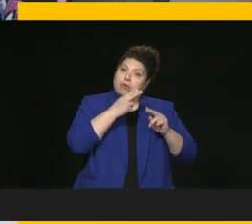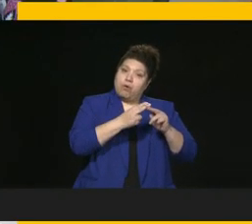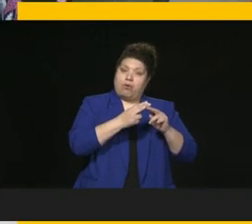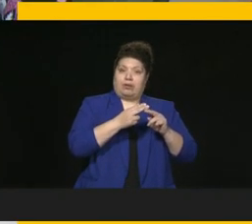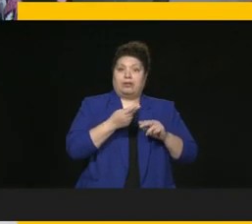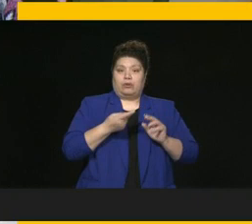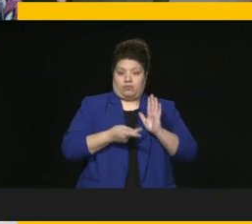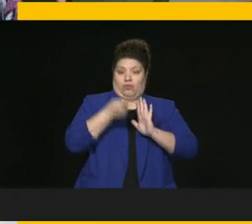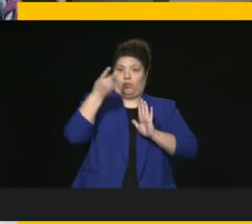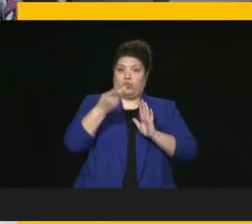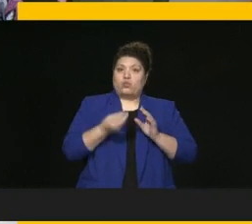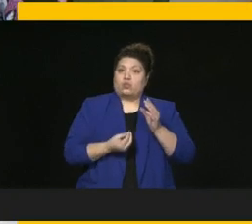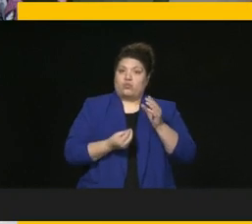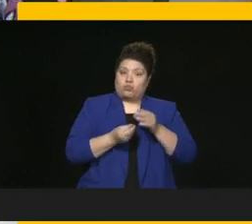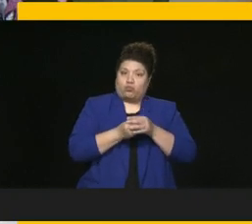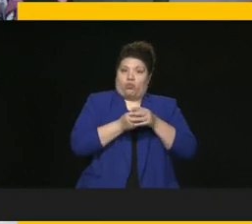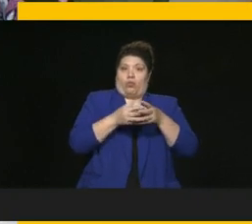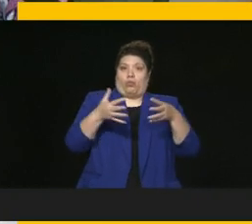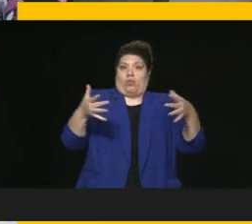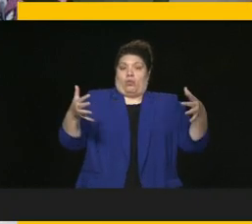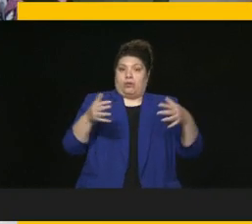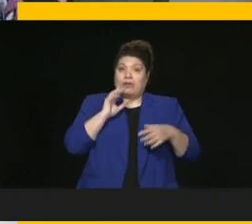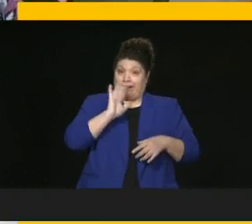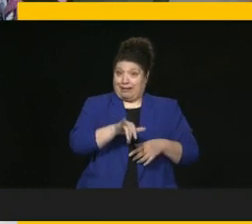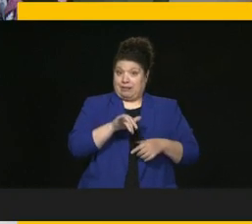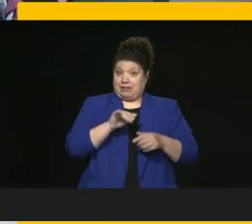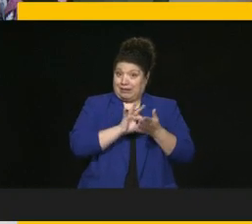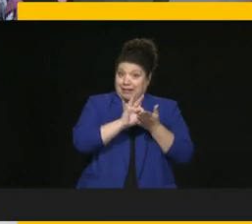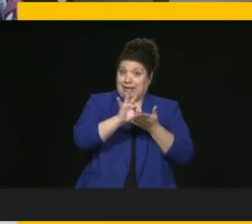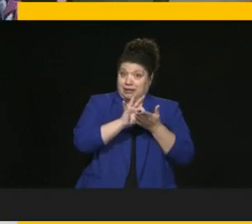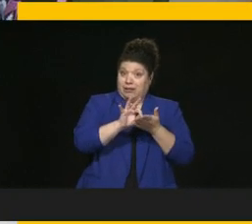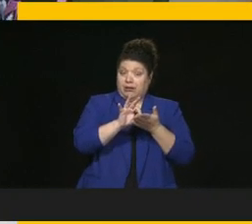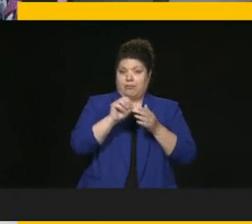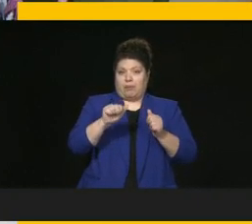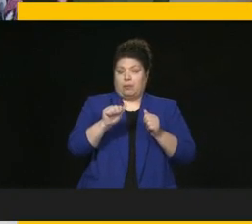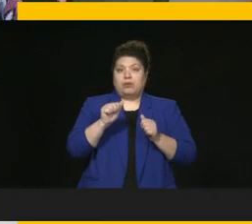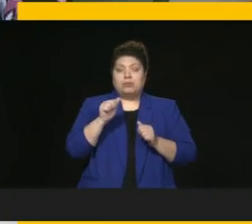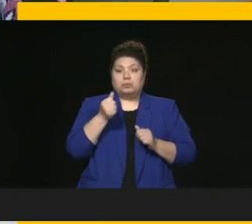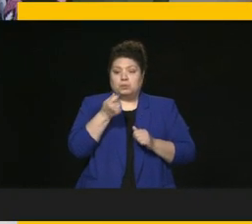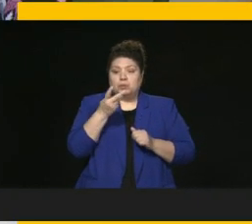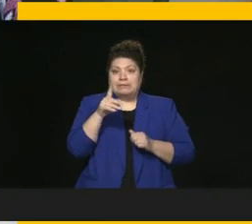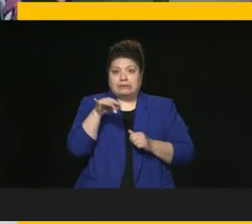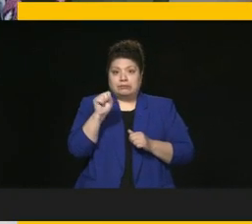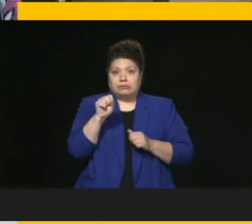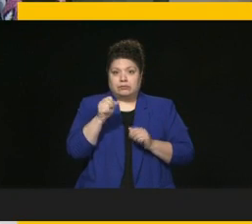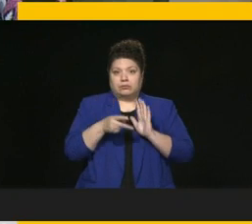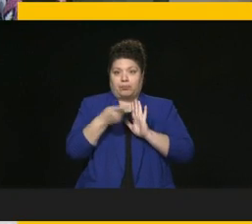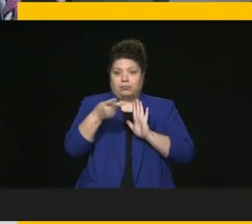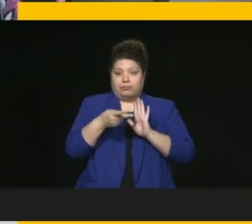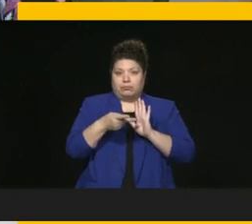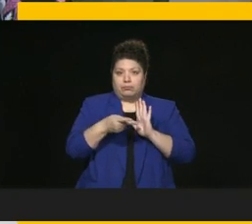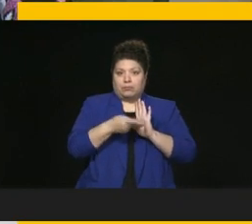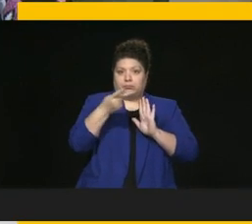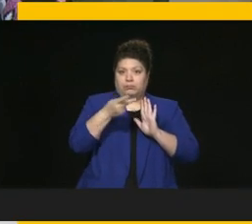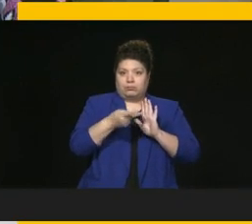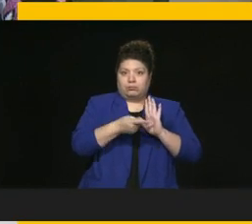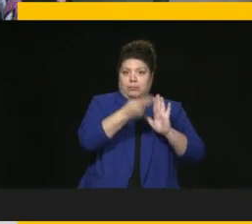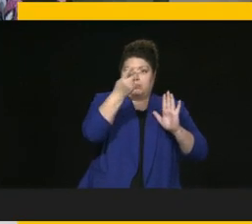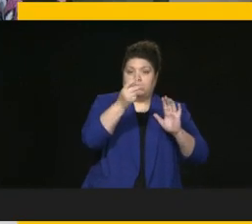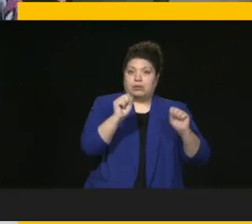THIS TYPE OF INCREASE IS REFERRED TO AS EXPONENTIAL GROWTH WITH CASE NUMBERS DOUBLING EVERY FEW DAYS.